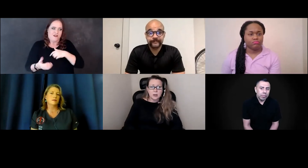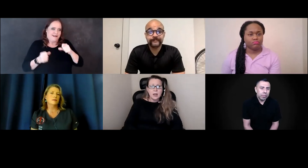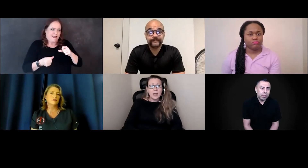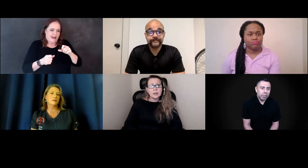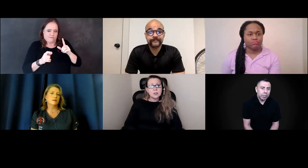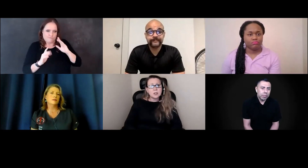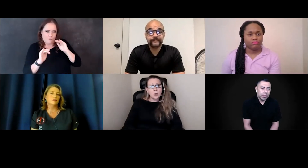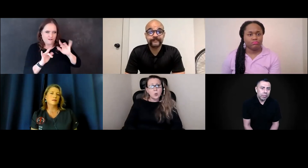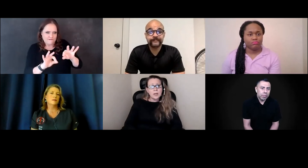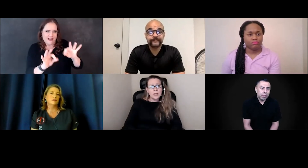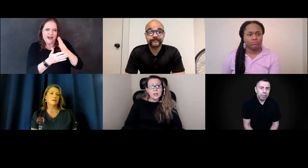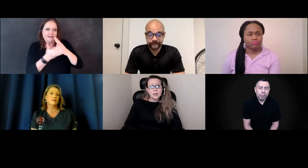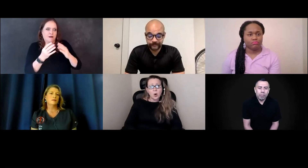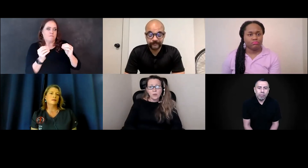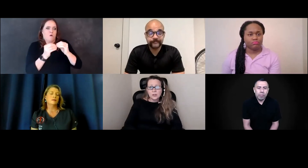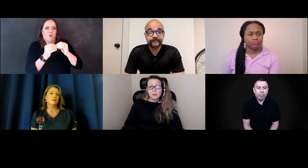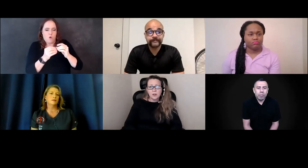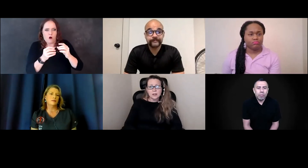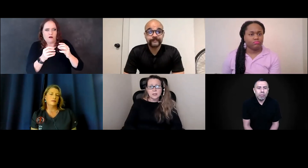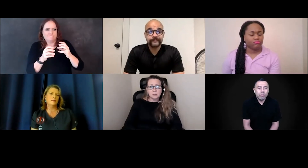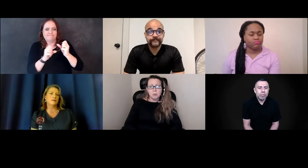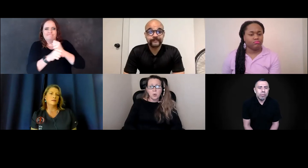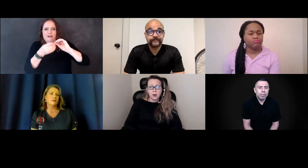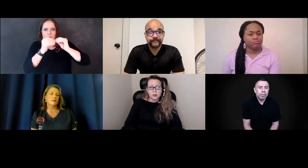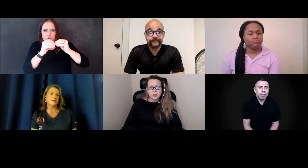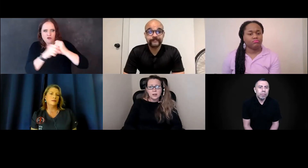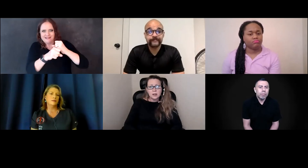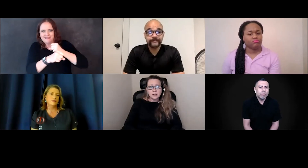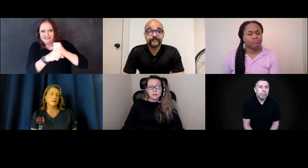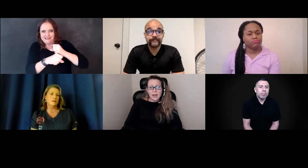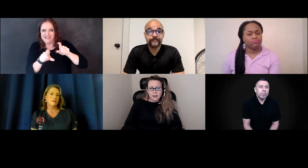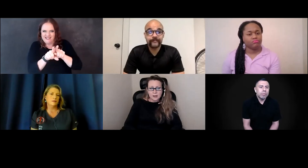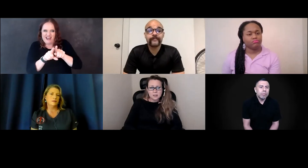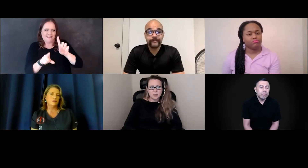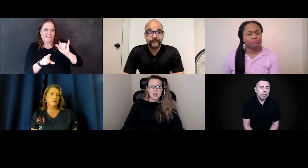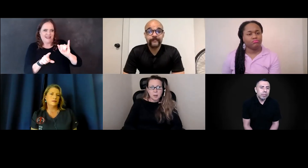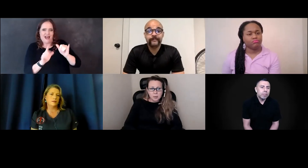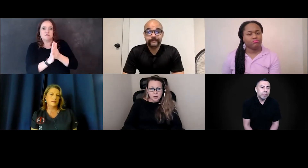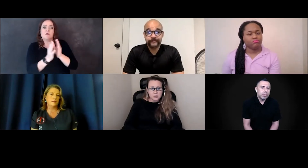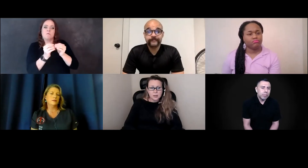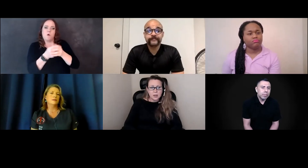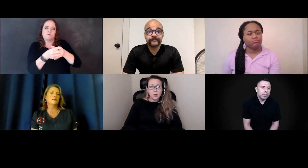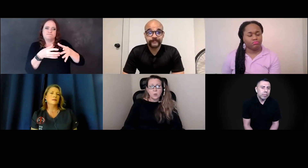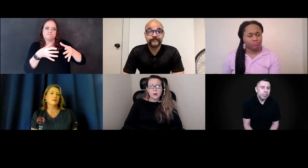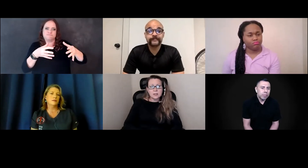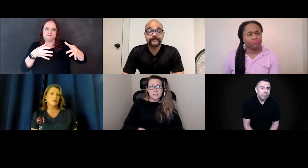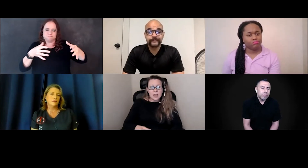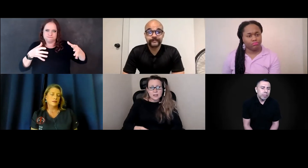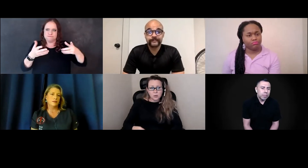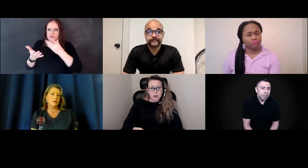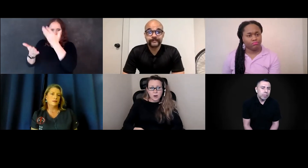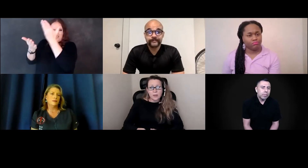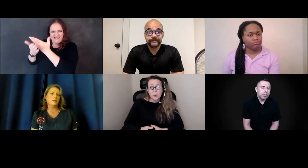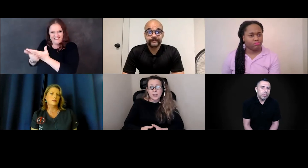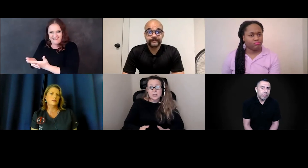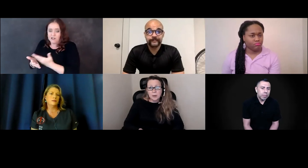And so we can hopefully find some more data, some numbers where DIs are there and we can